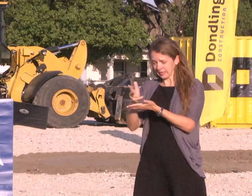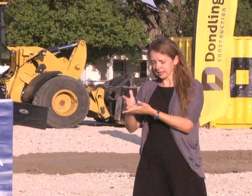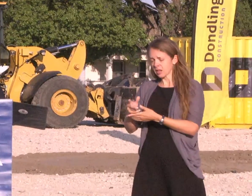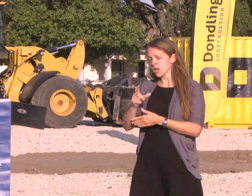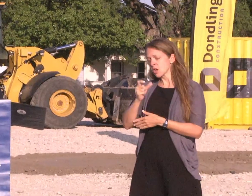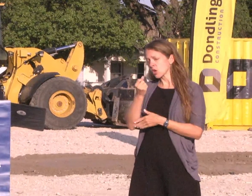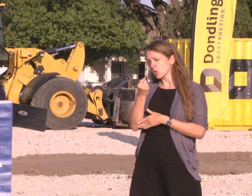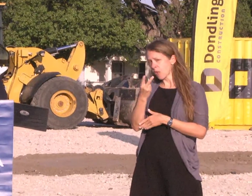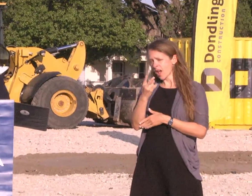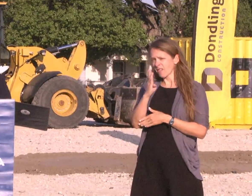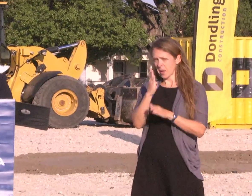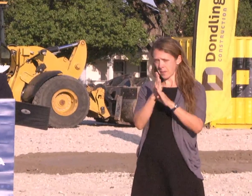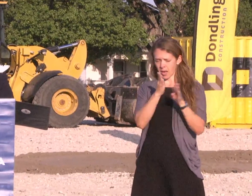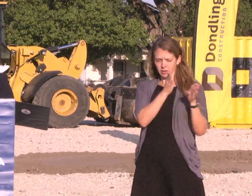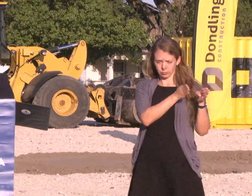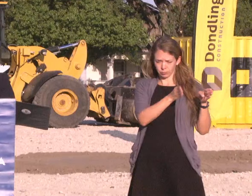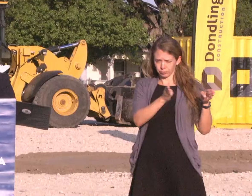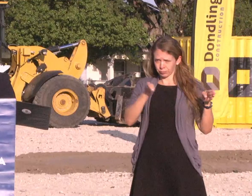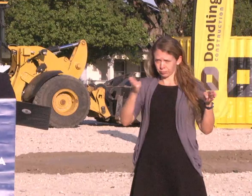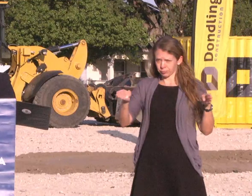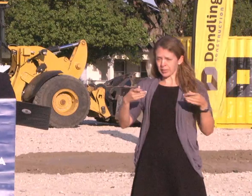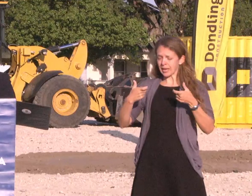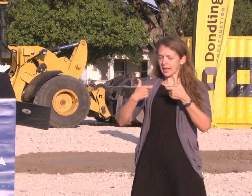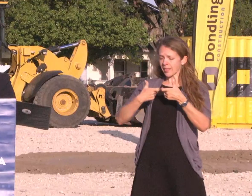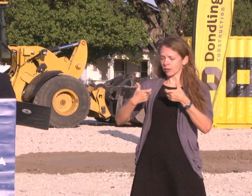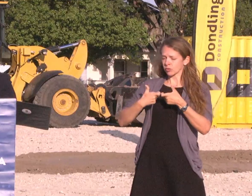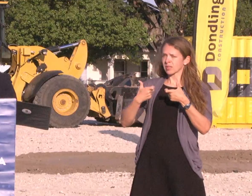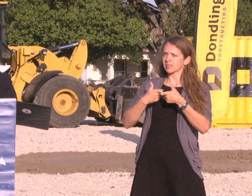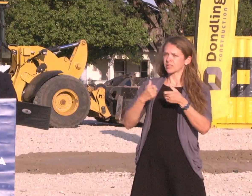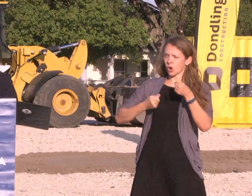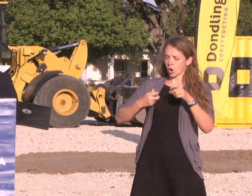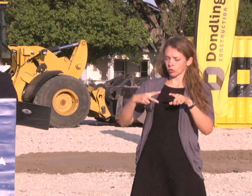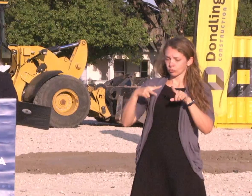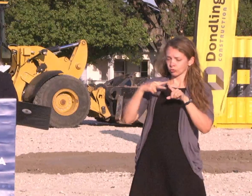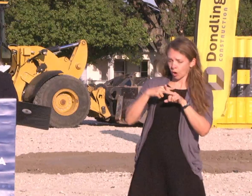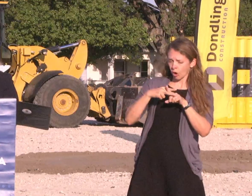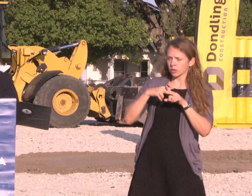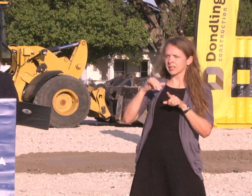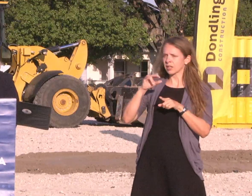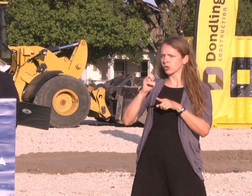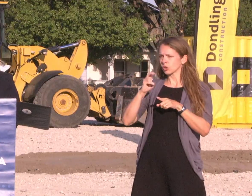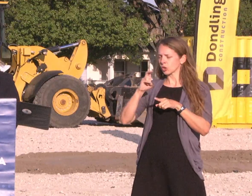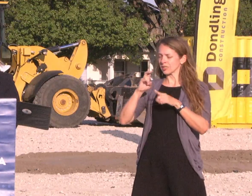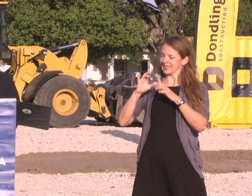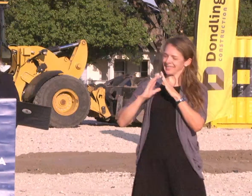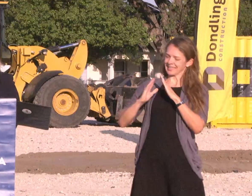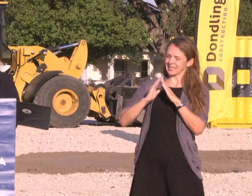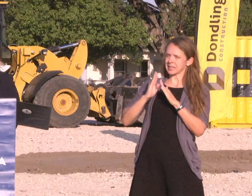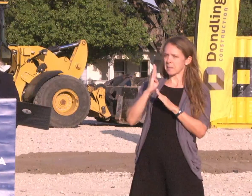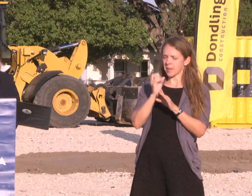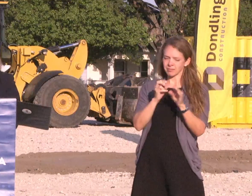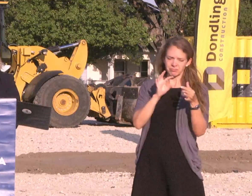Bays electric charging stations inter city bus connections office spaces bike lockers Security